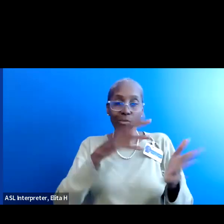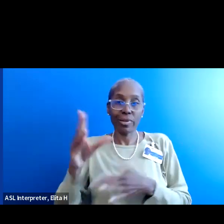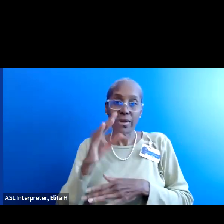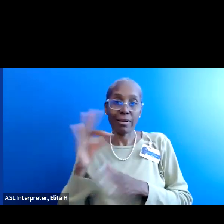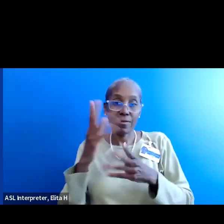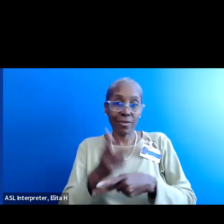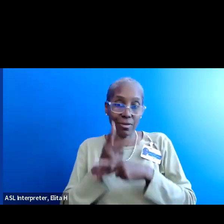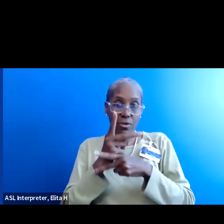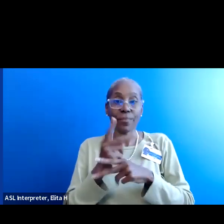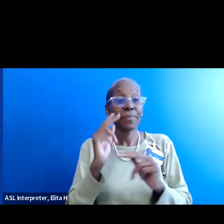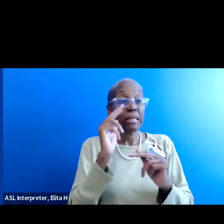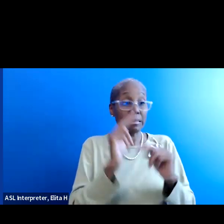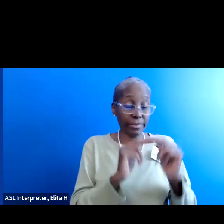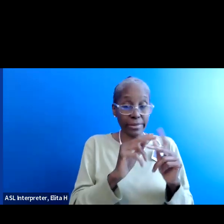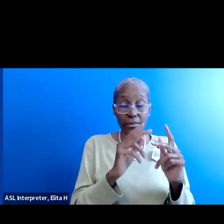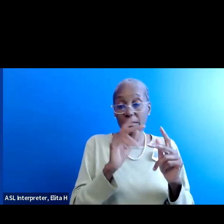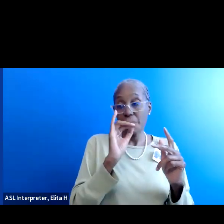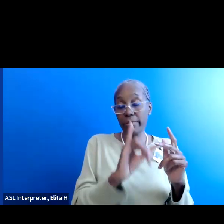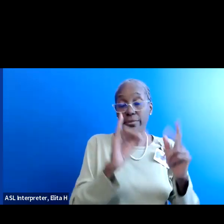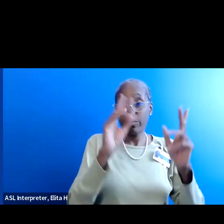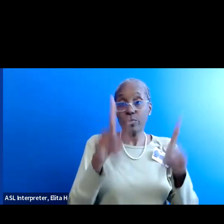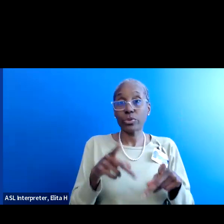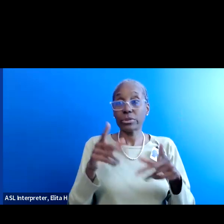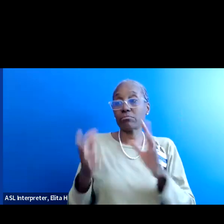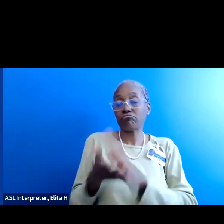And that facilities care for its residents in such a manner and in such an